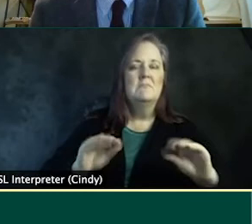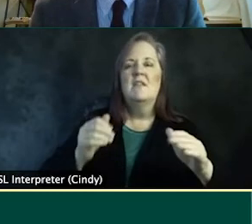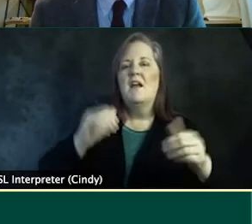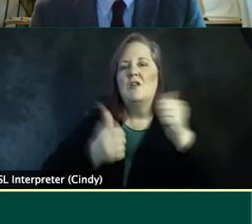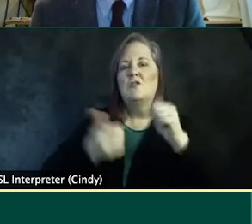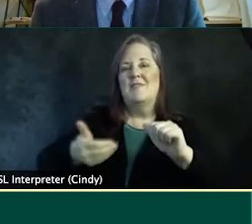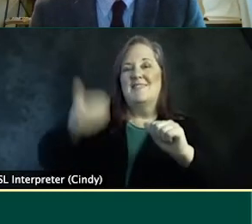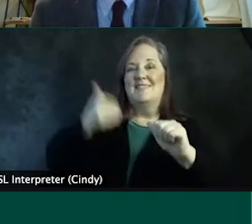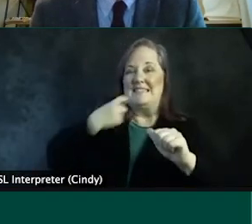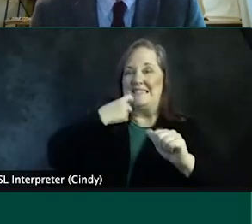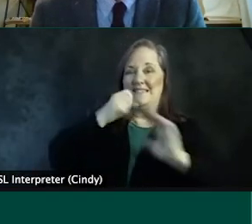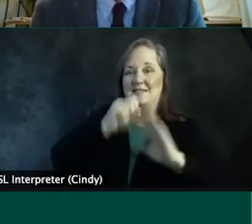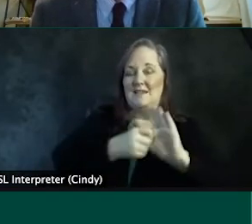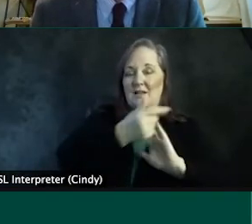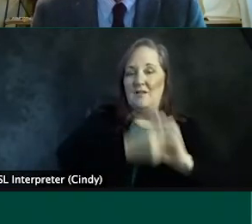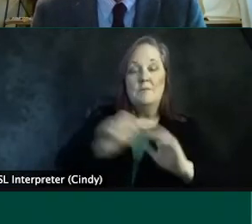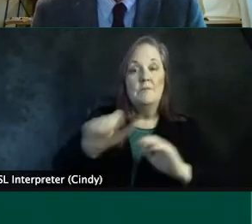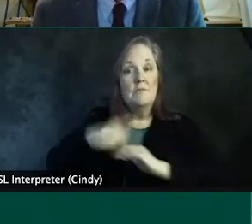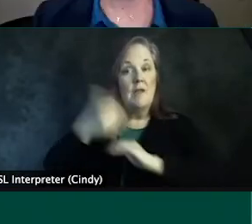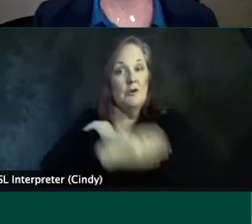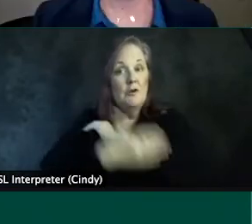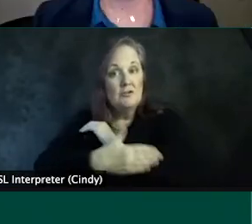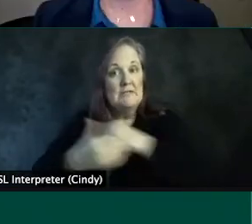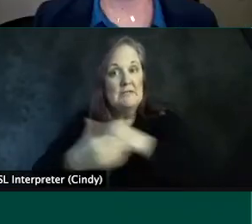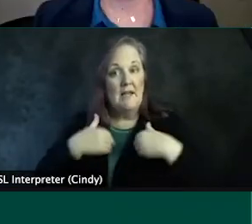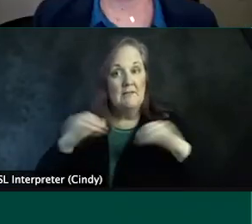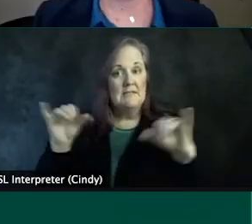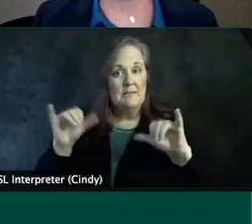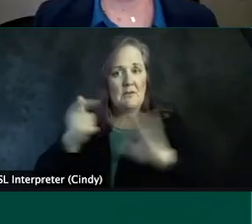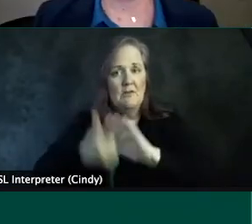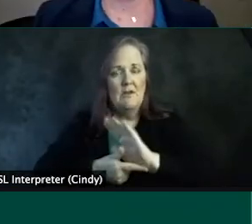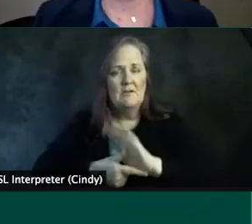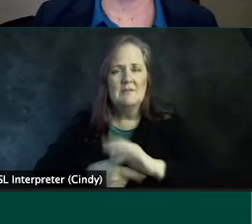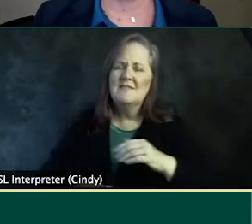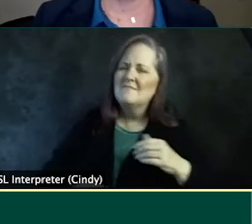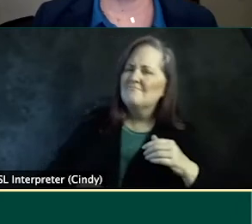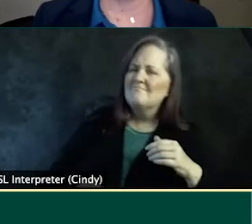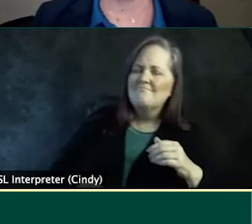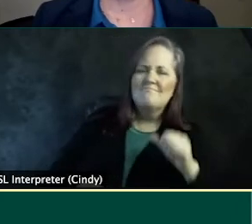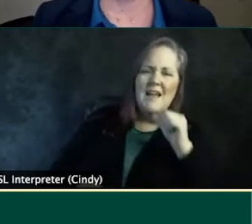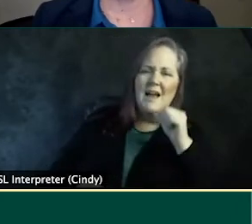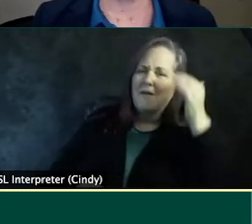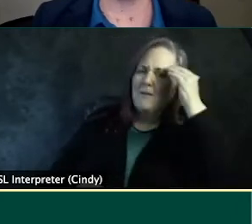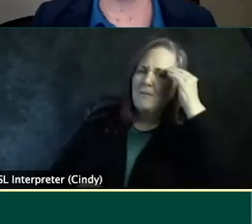and mandating safety training for drivers. Do we know if Uber and Lyft drivers are for or against in the main?